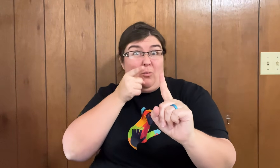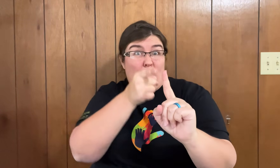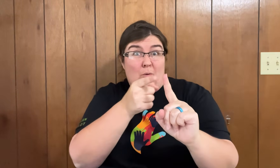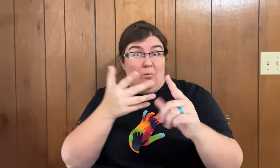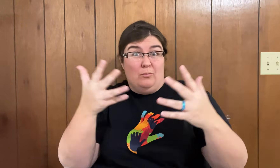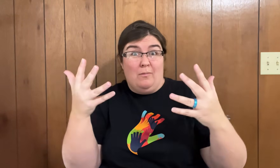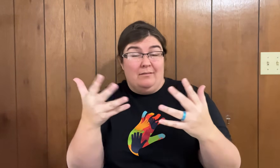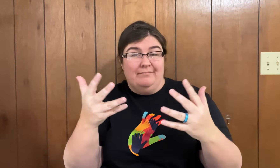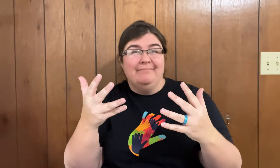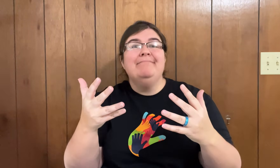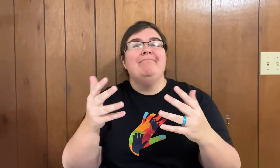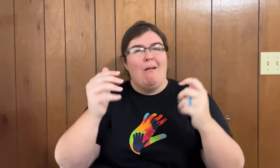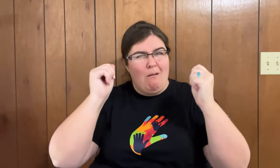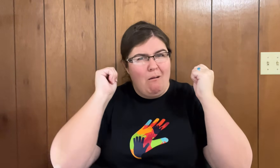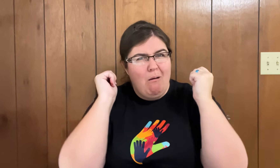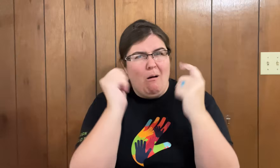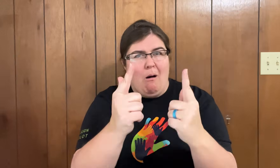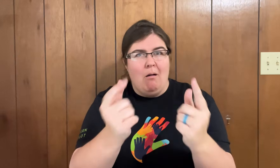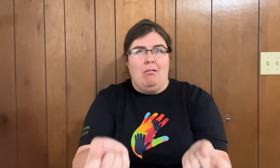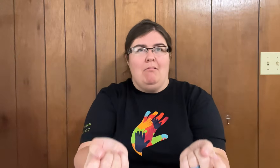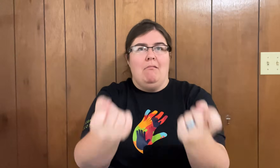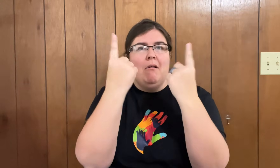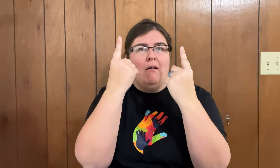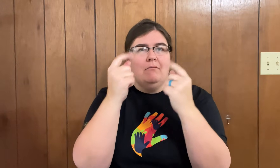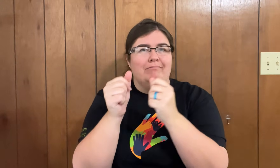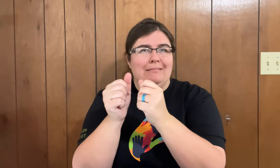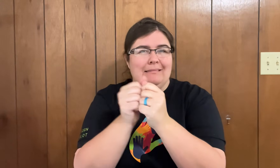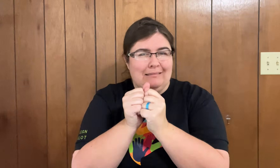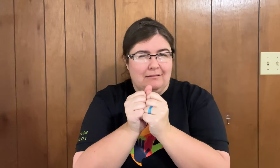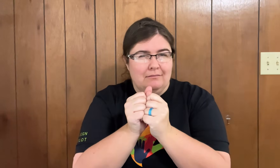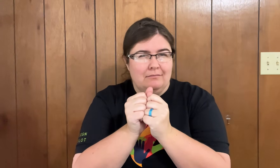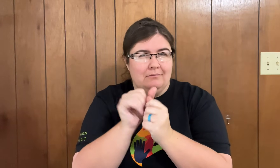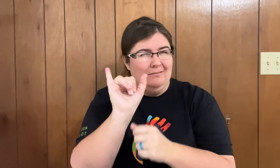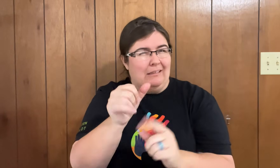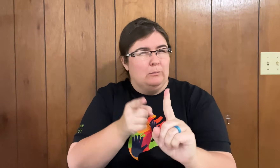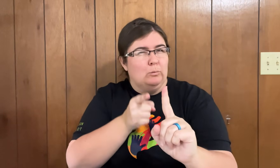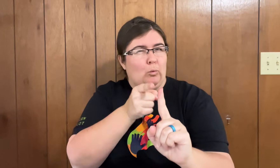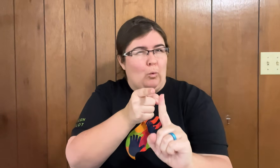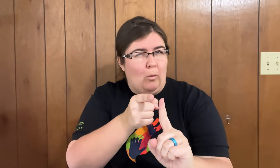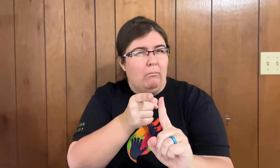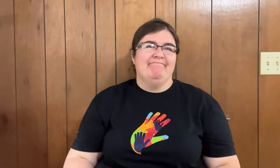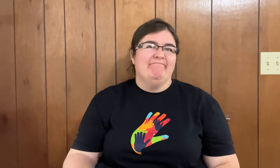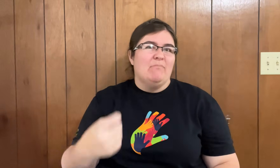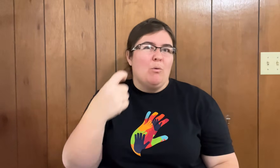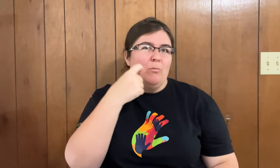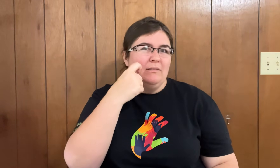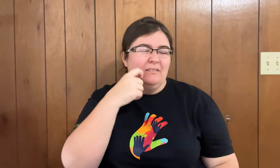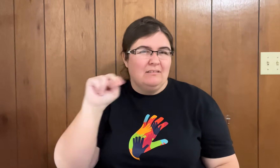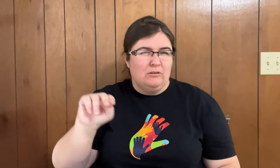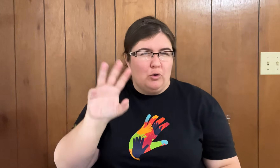Really, the goal of standardization is "all understand together". That's the goal.